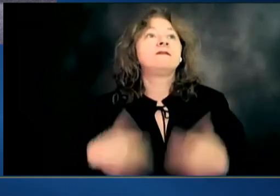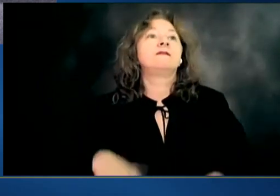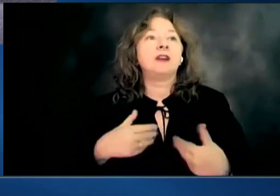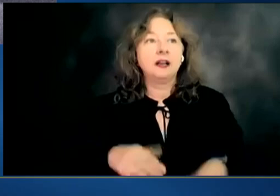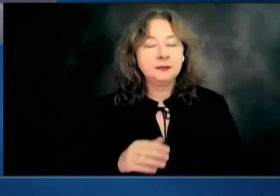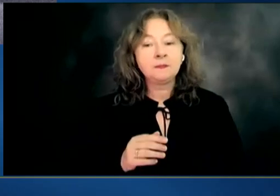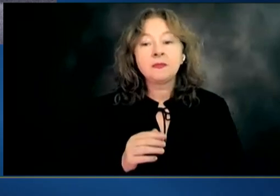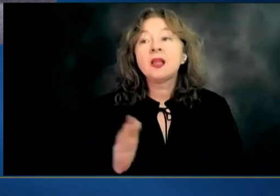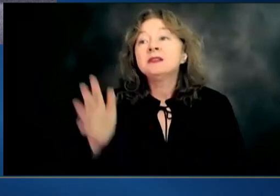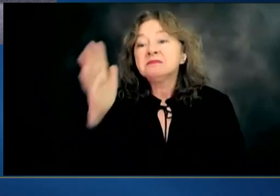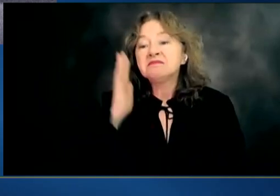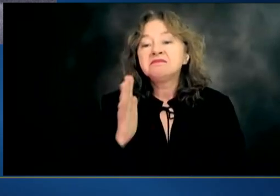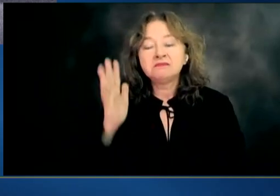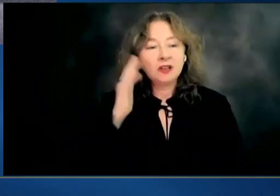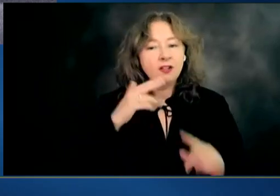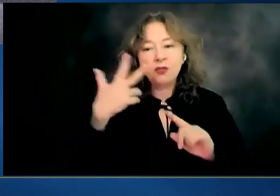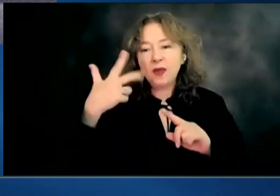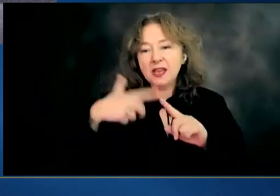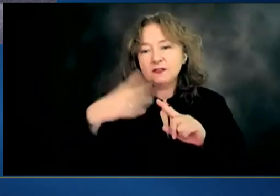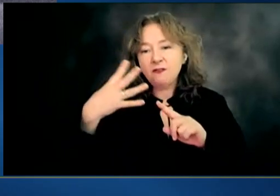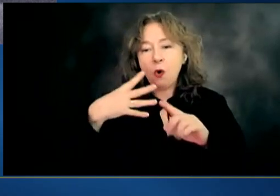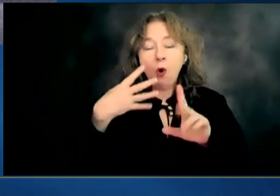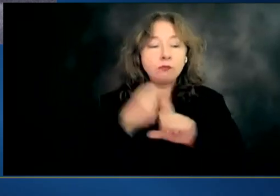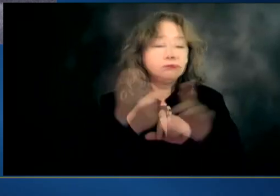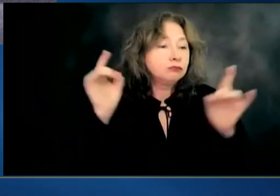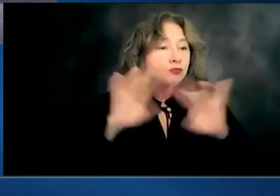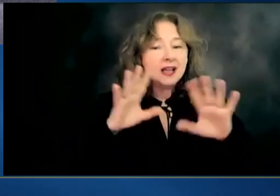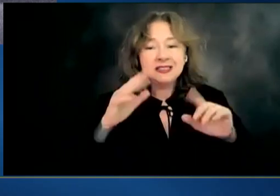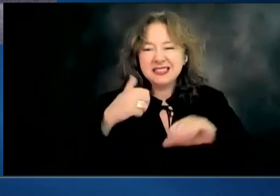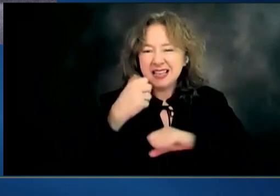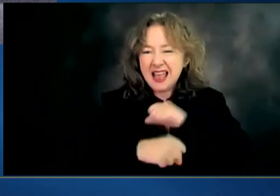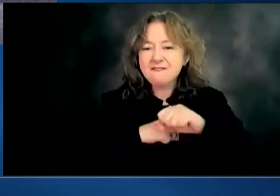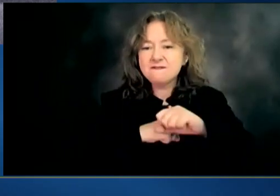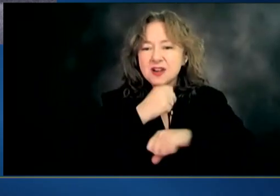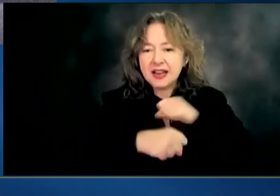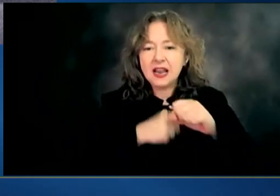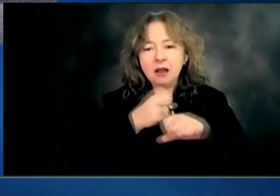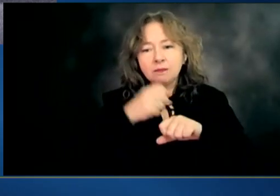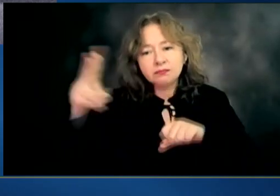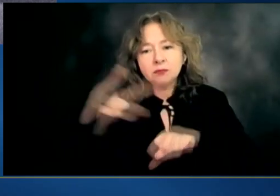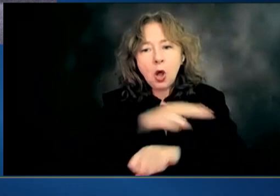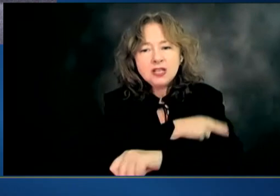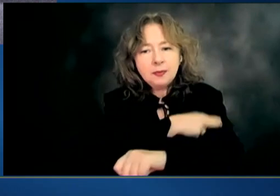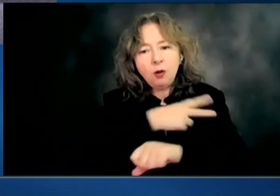three to four crises a year that required hospitalization to not having any crises for